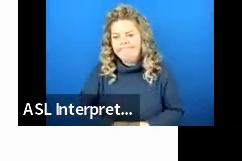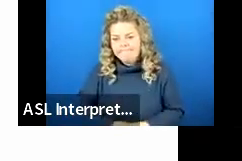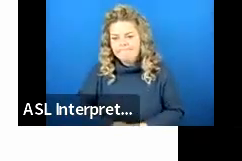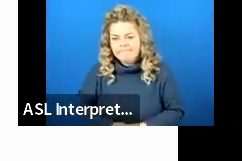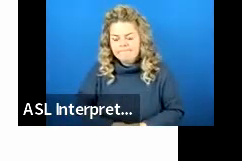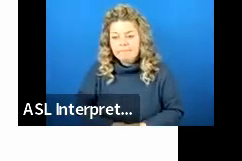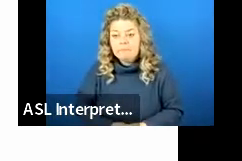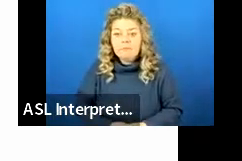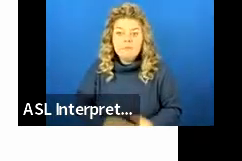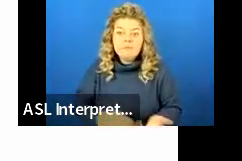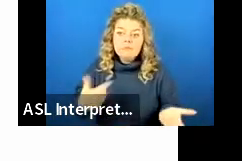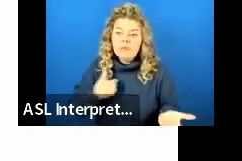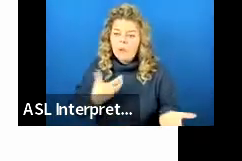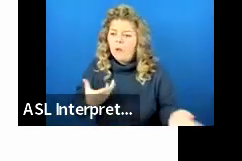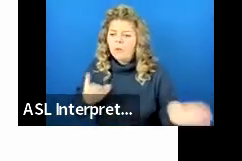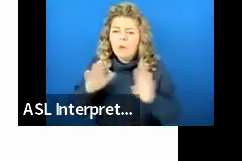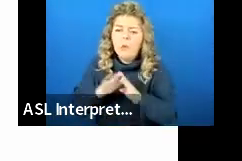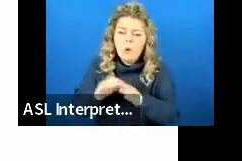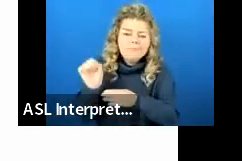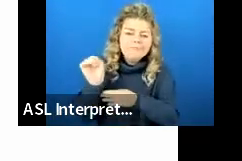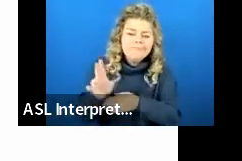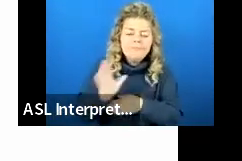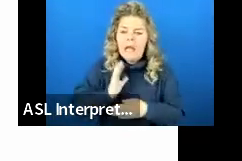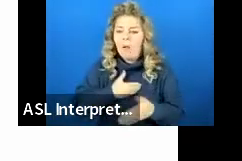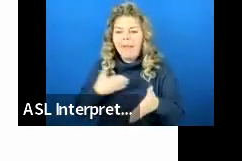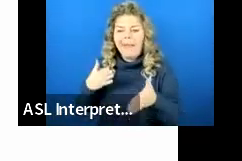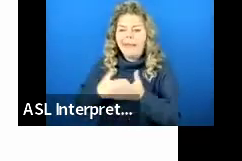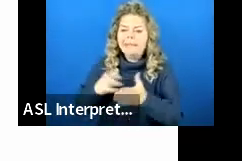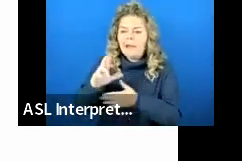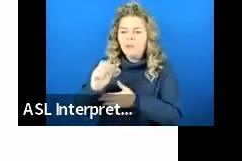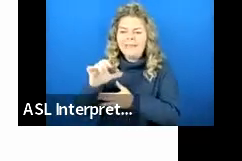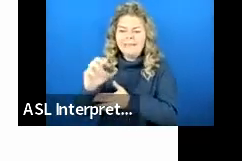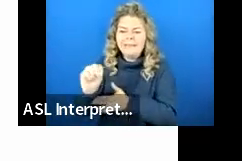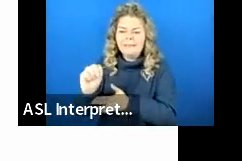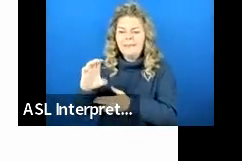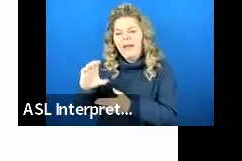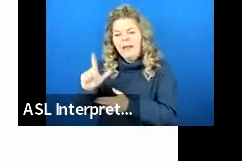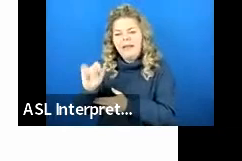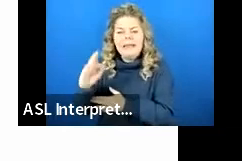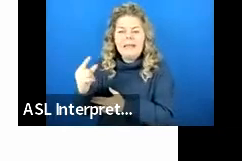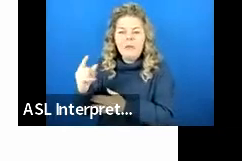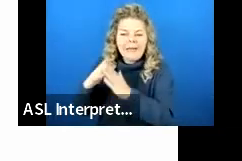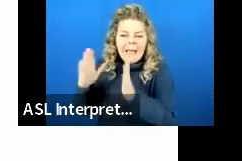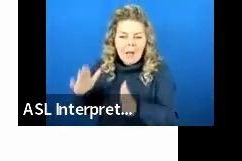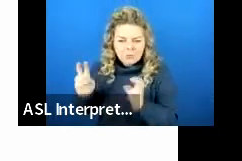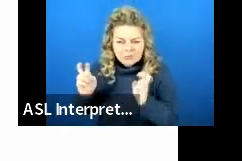And I'd like to close by highlighting our anti-Racism clearinghouse, which is a resource featuring over 100